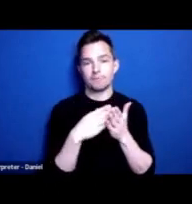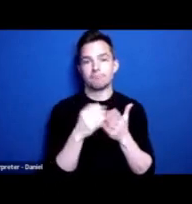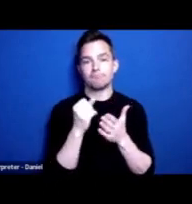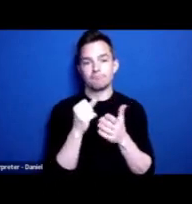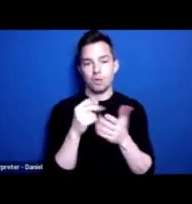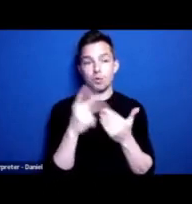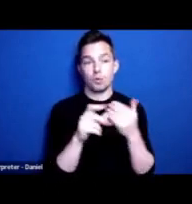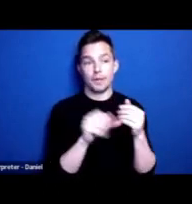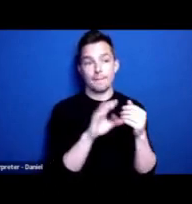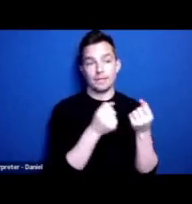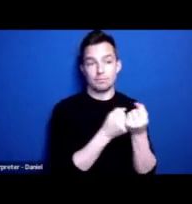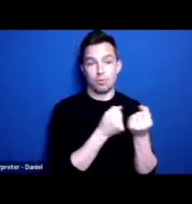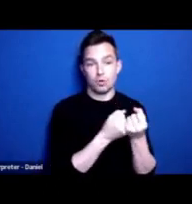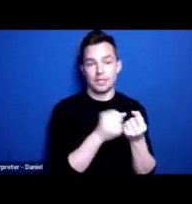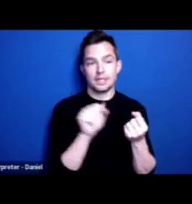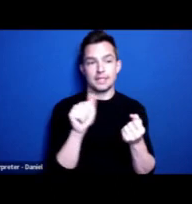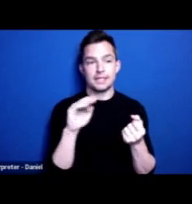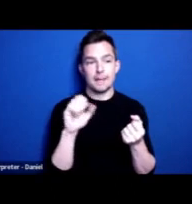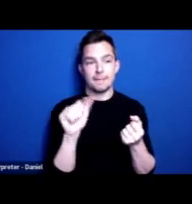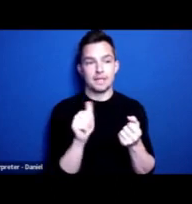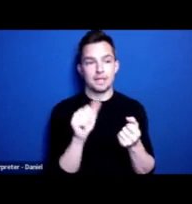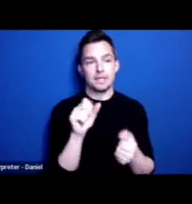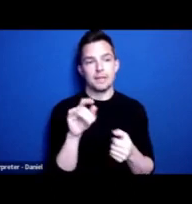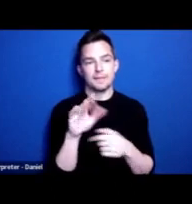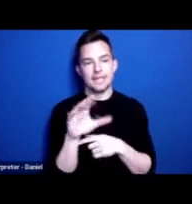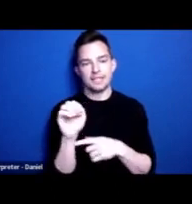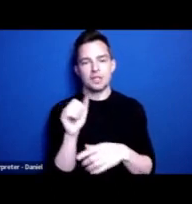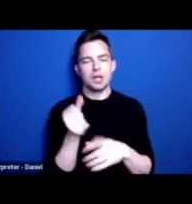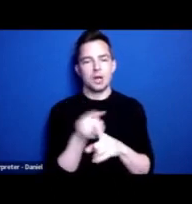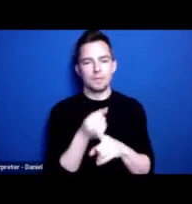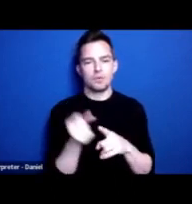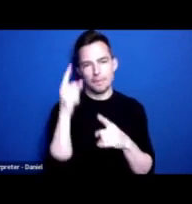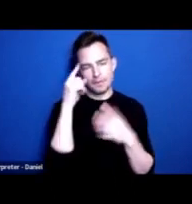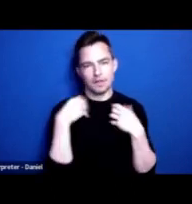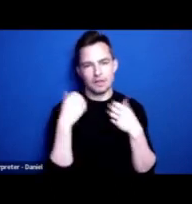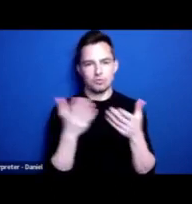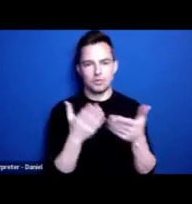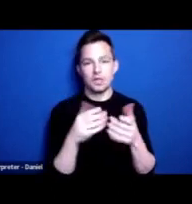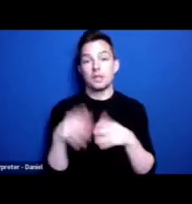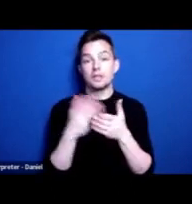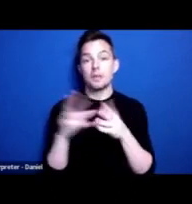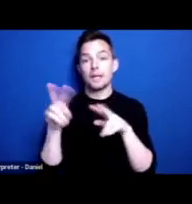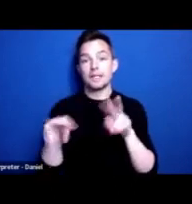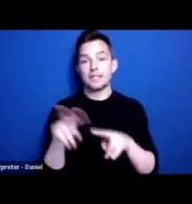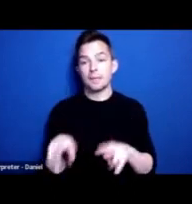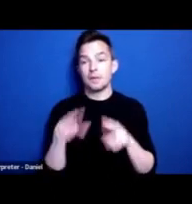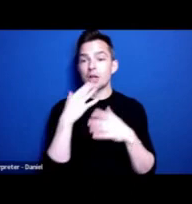follow the guidelines, such as the Brain Injury alliance of Colorado provides a peer